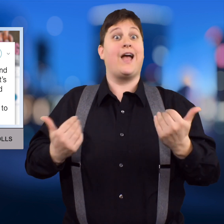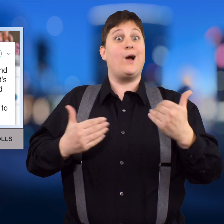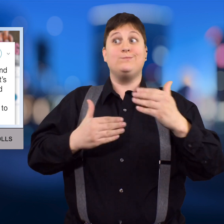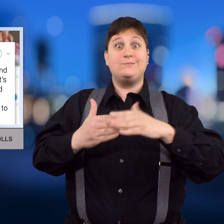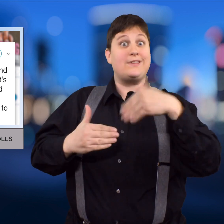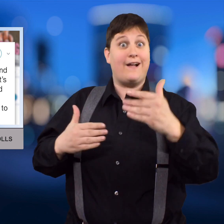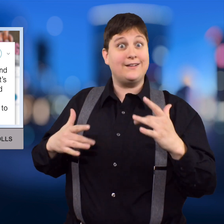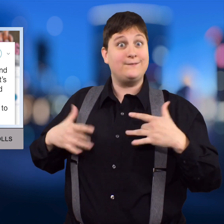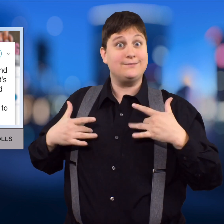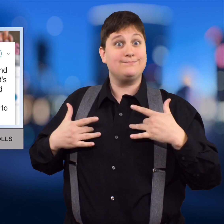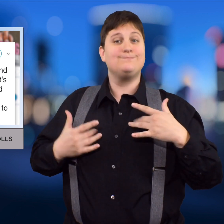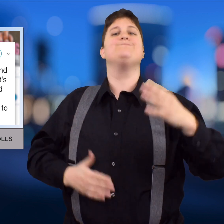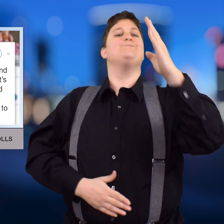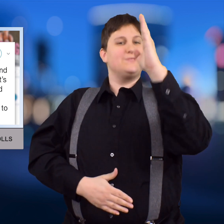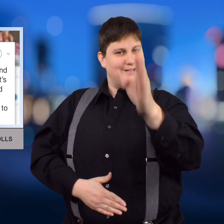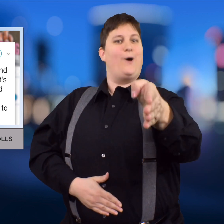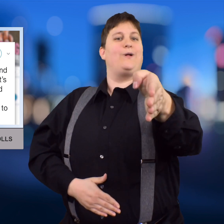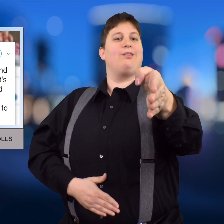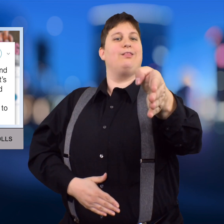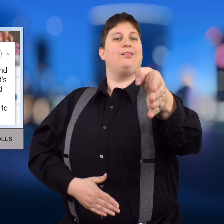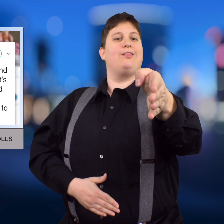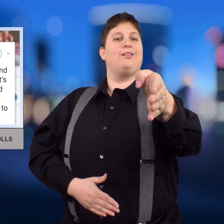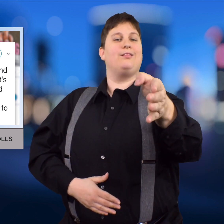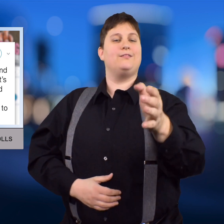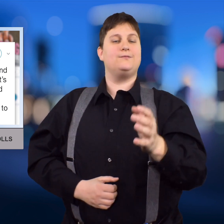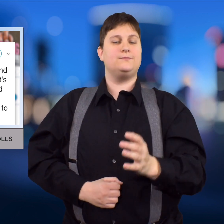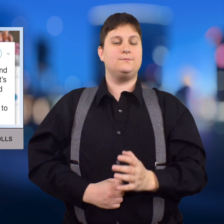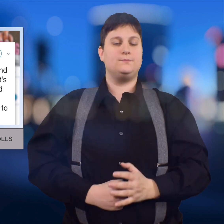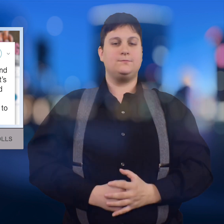Now it's on to the downhill."